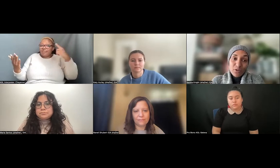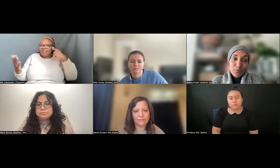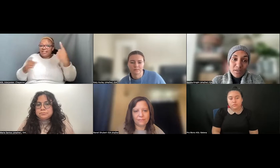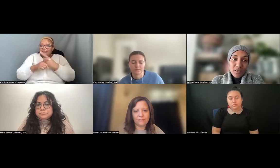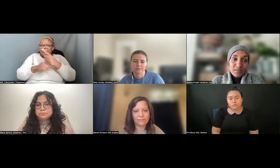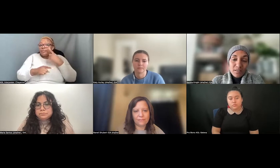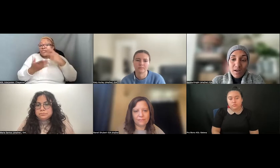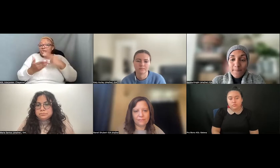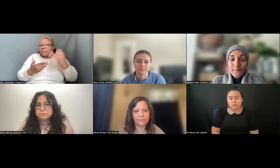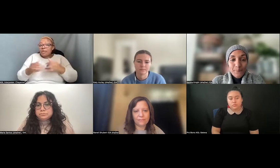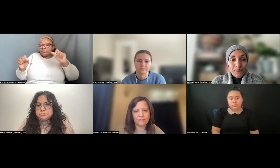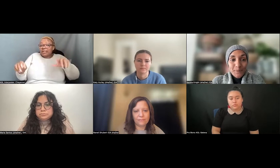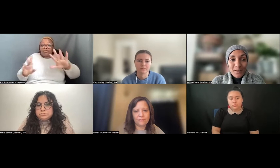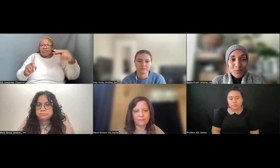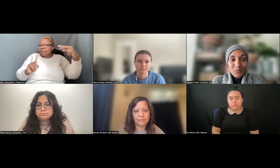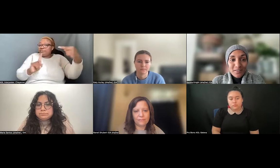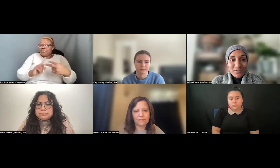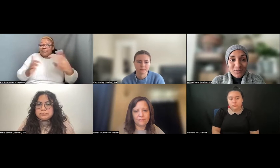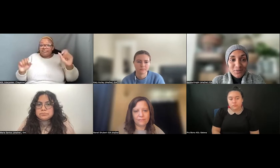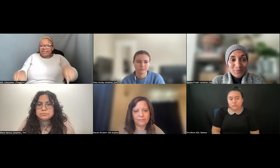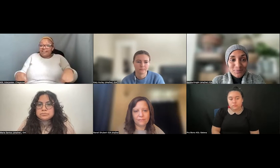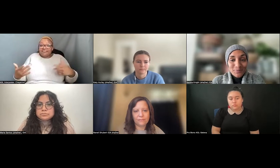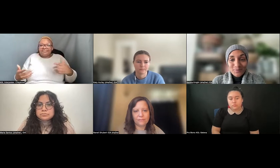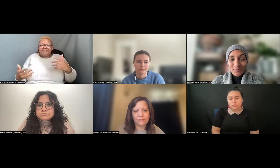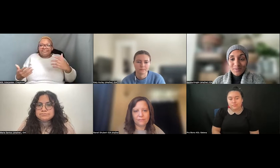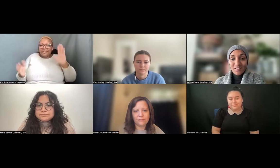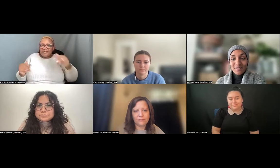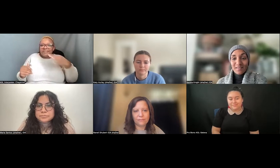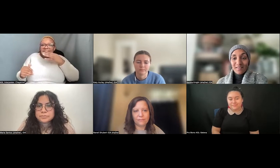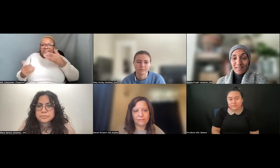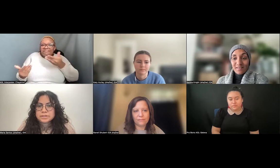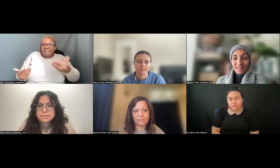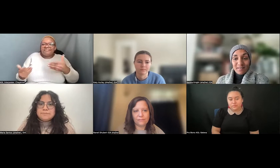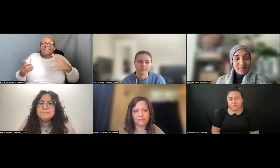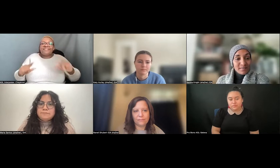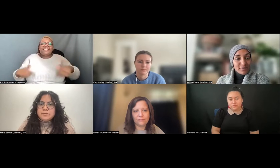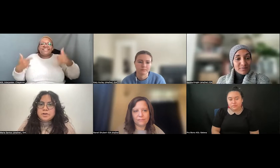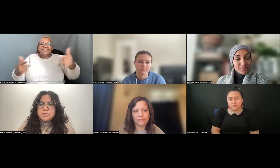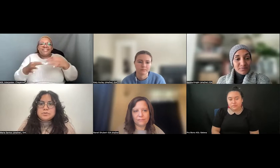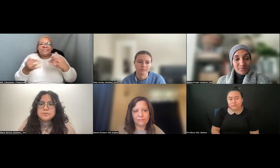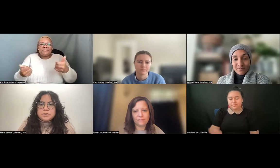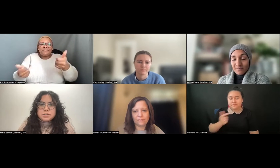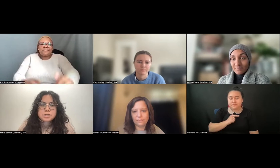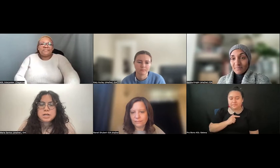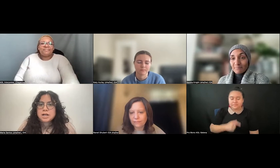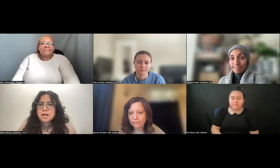Hopefully that is useful. Very useful.